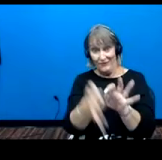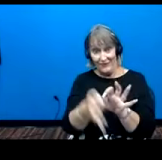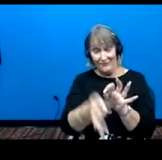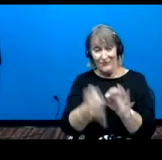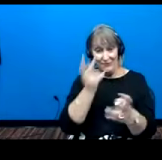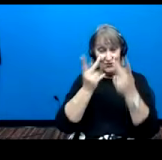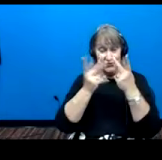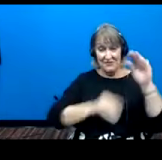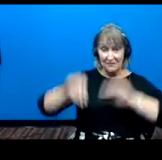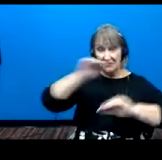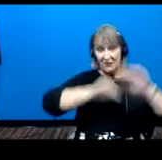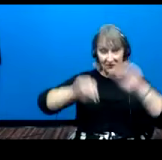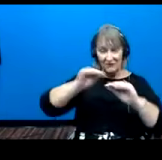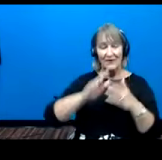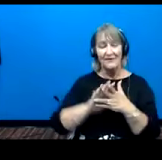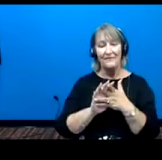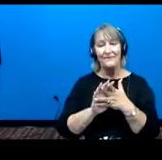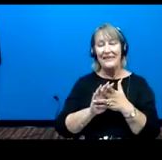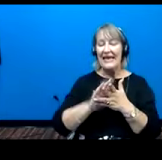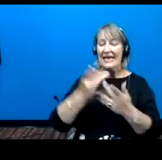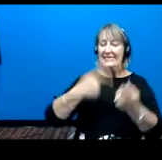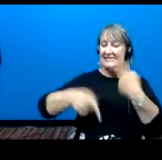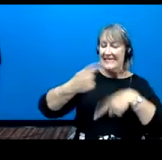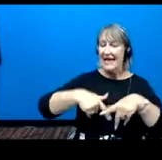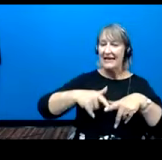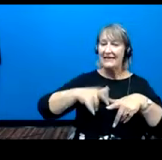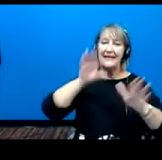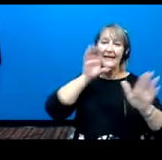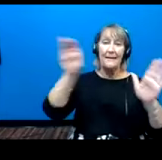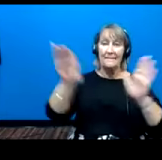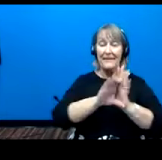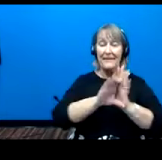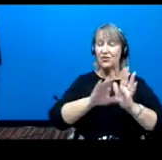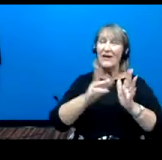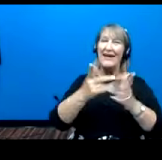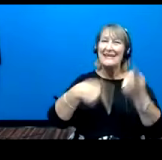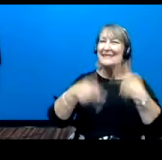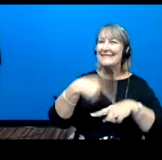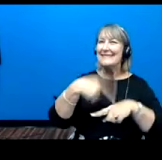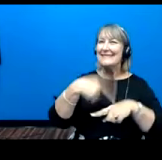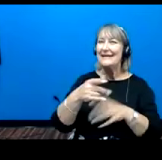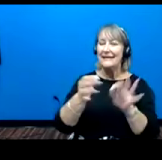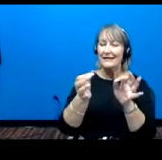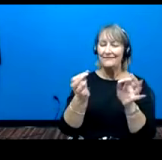And signs, they don't necessarily translate into specific words with specific letters.